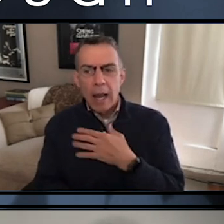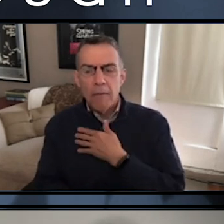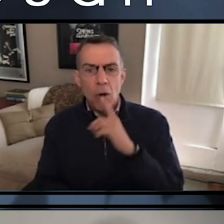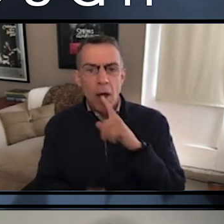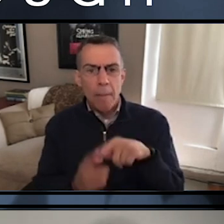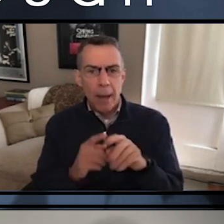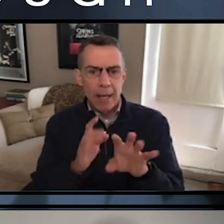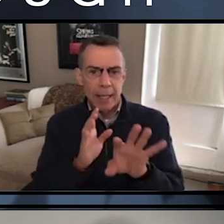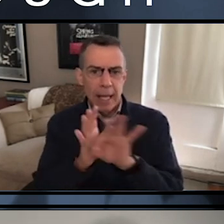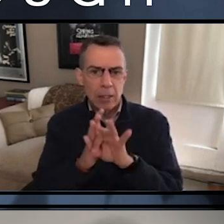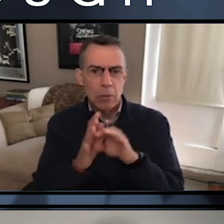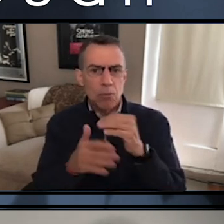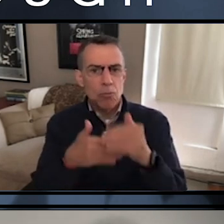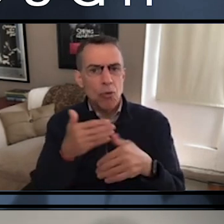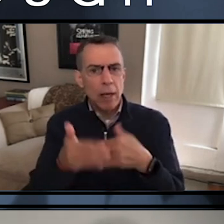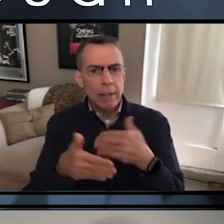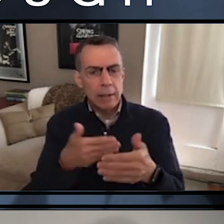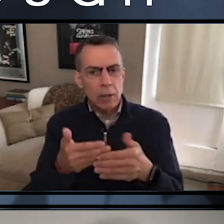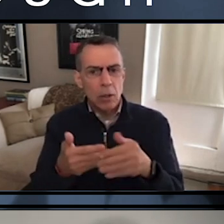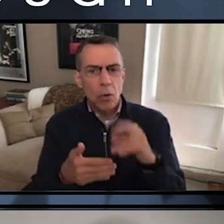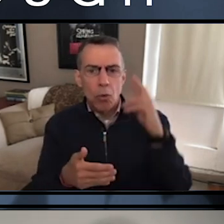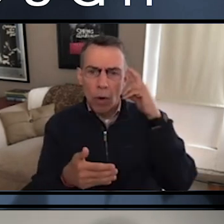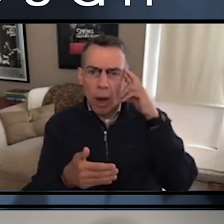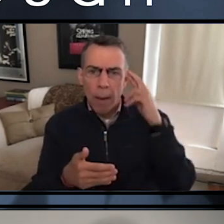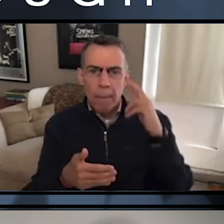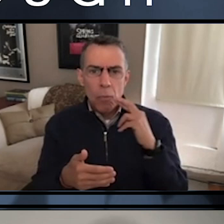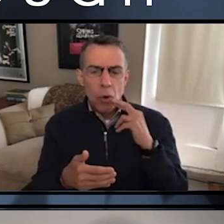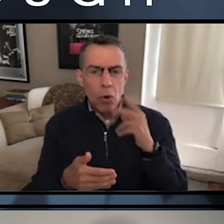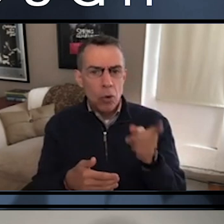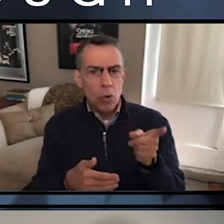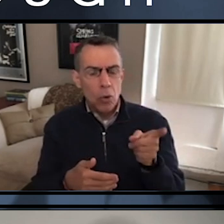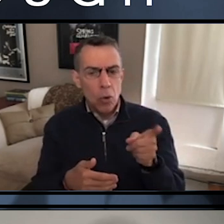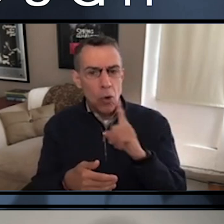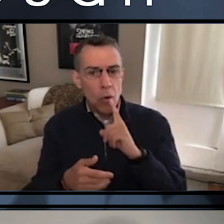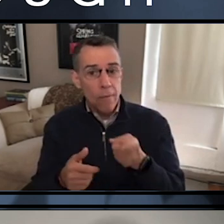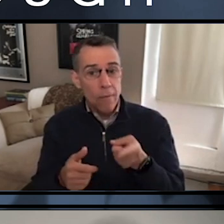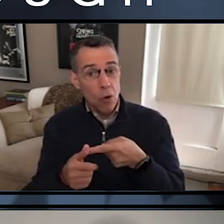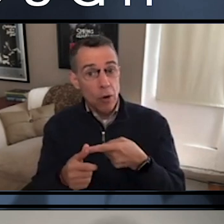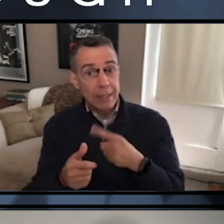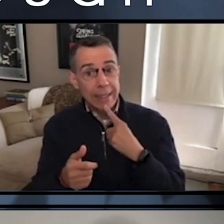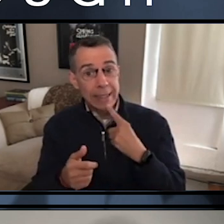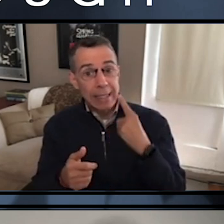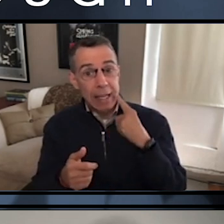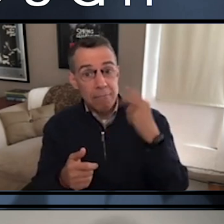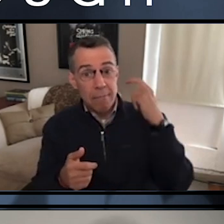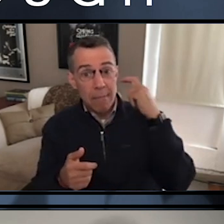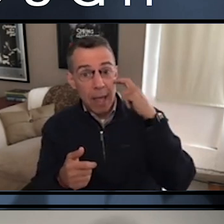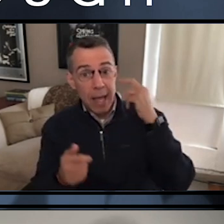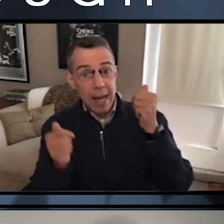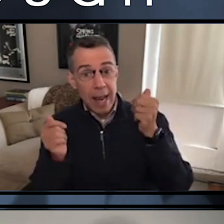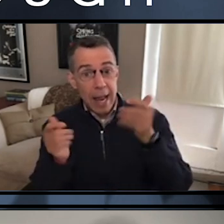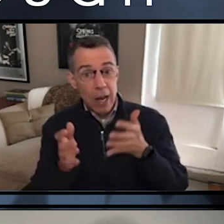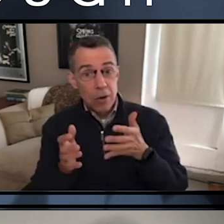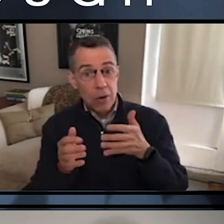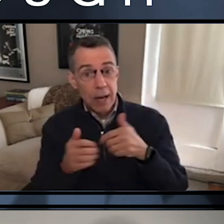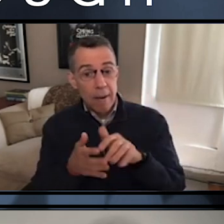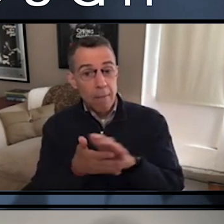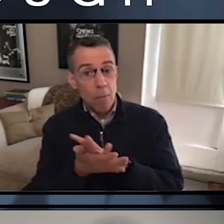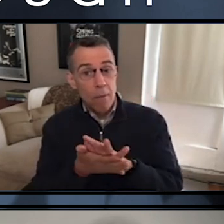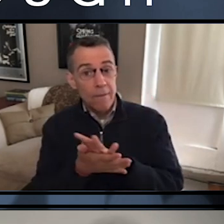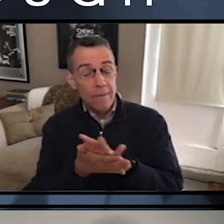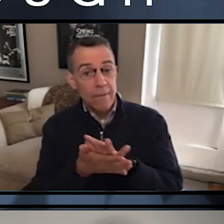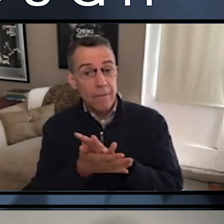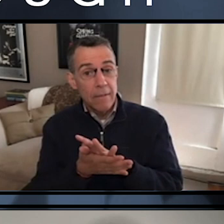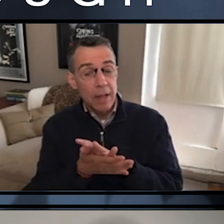process. Robert, you are the first DeafBlind actor in a film. I'm sure you